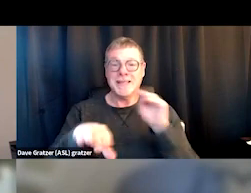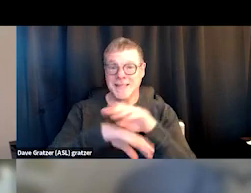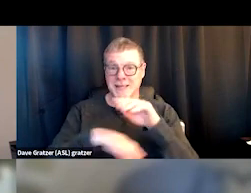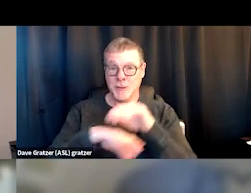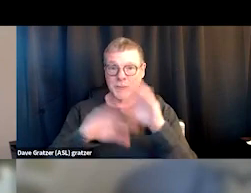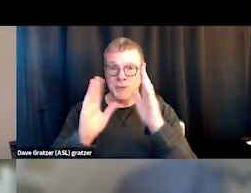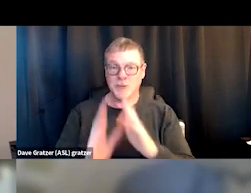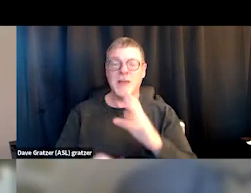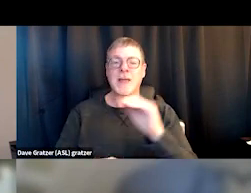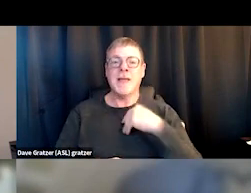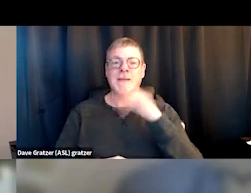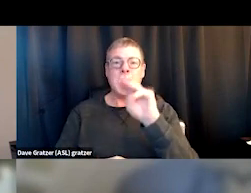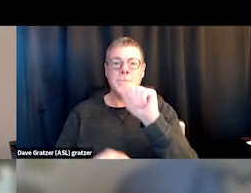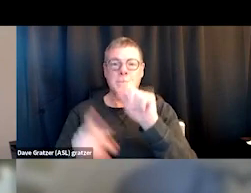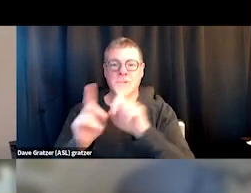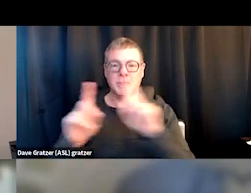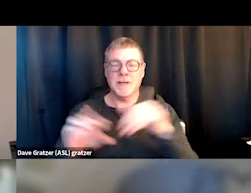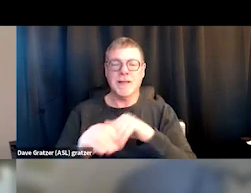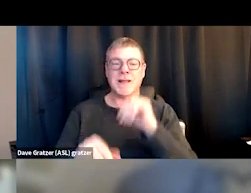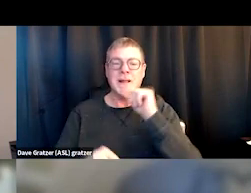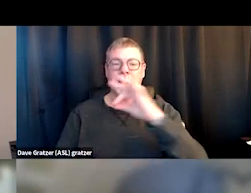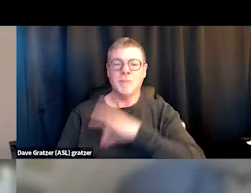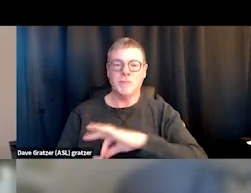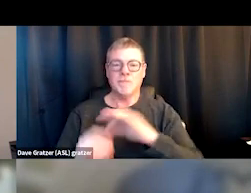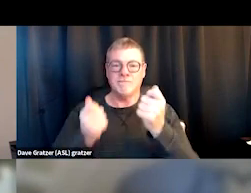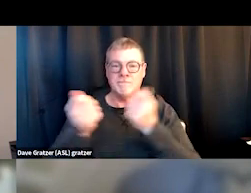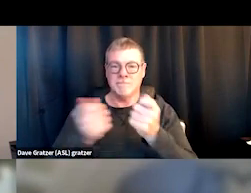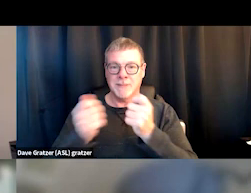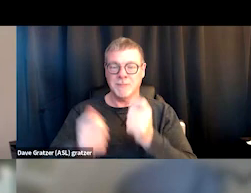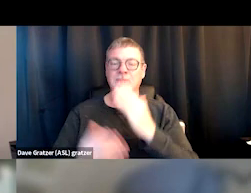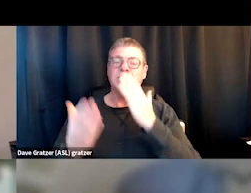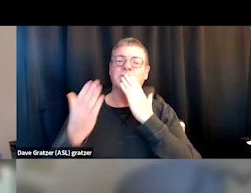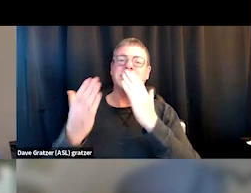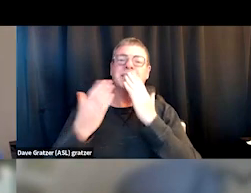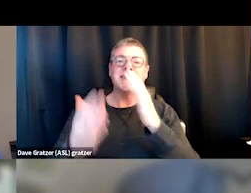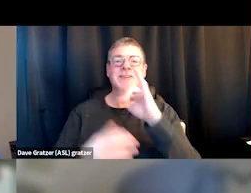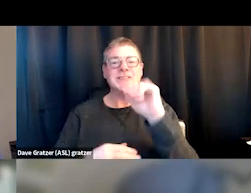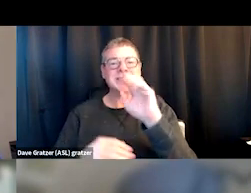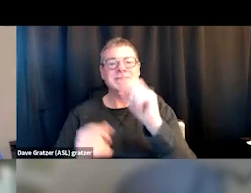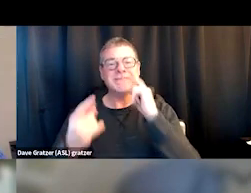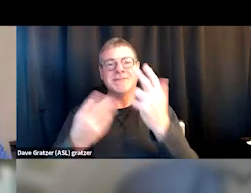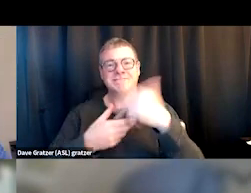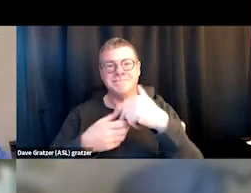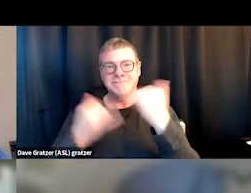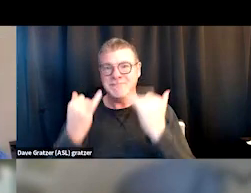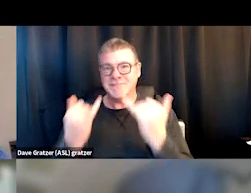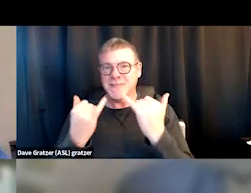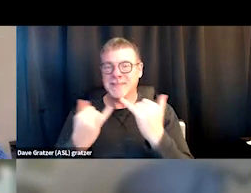and holds a master's degree in nonprofit management. And thank you so much for being here, James. Really grateful for all of your wisdom